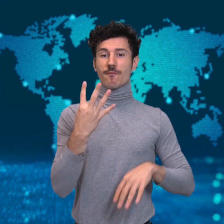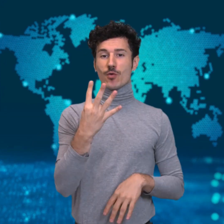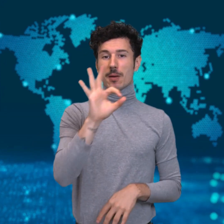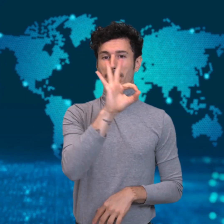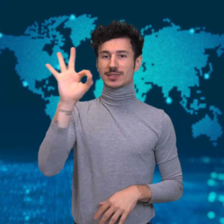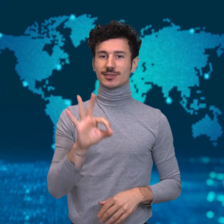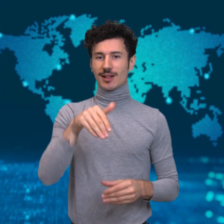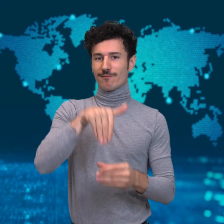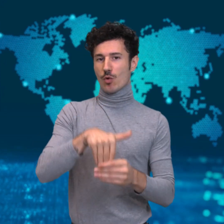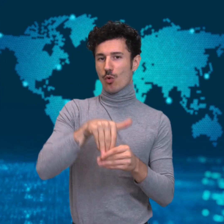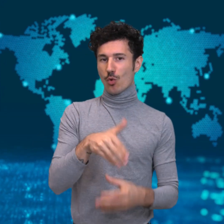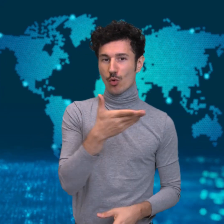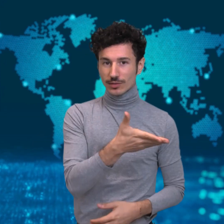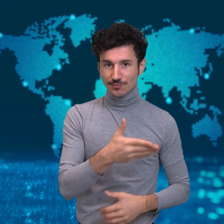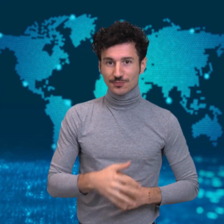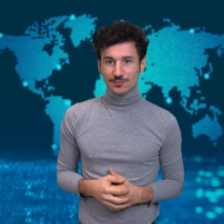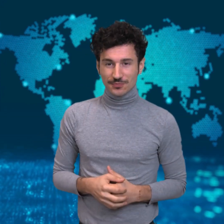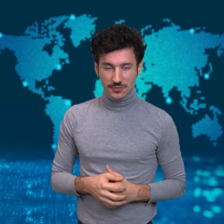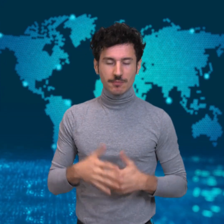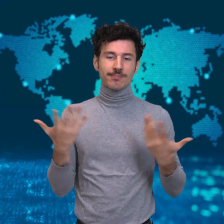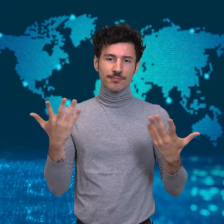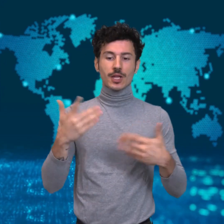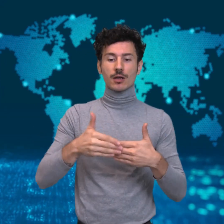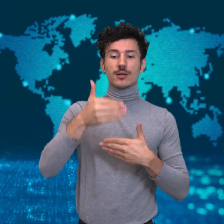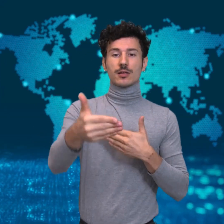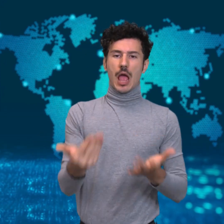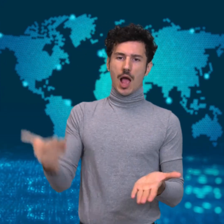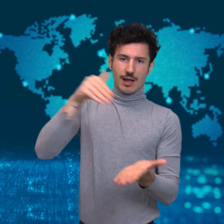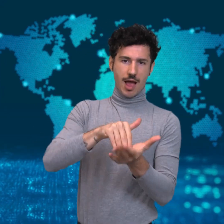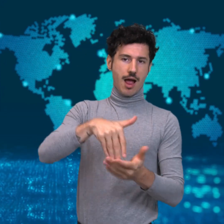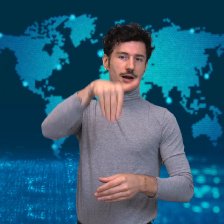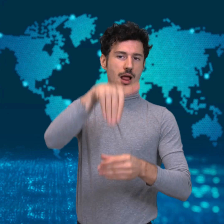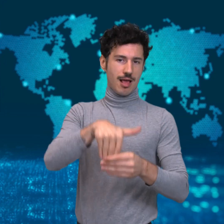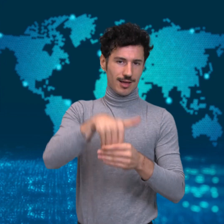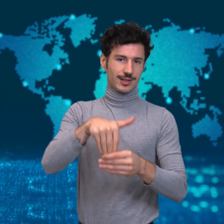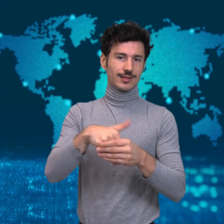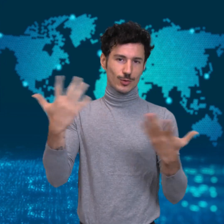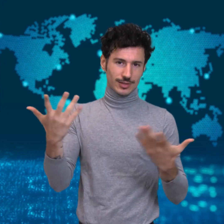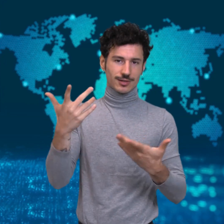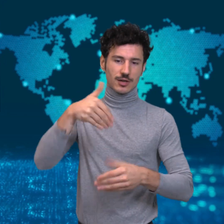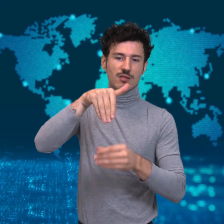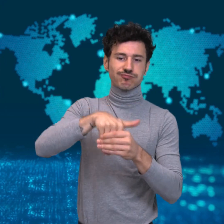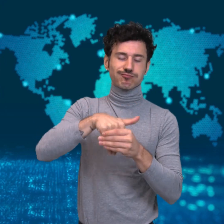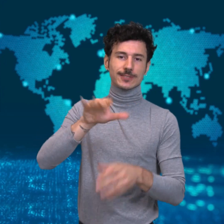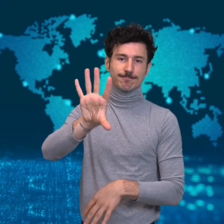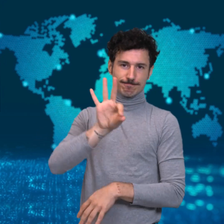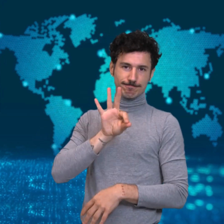Another election will be held to elect an alive person as mayor.